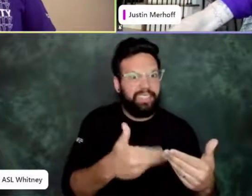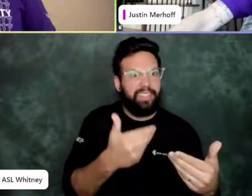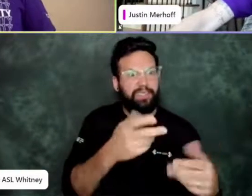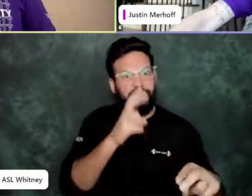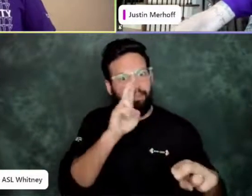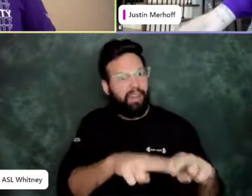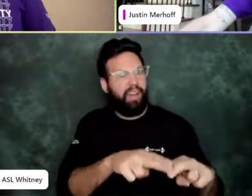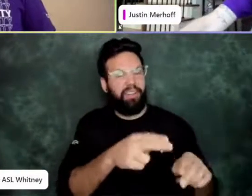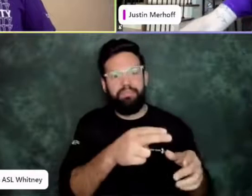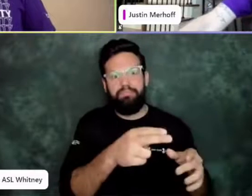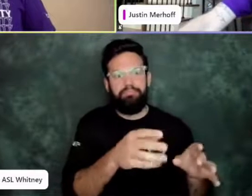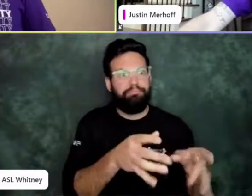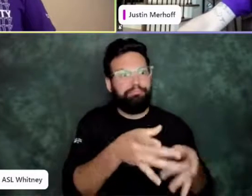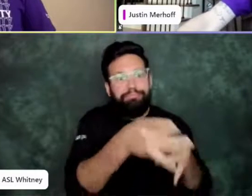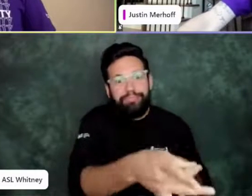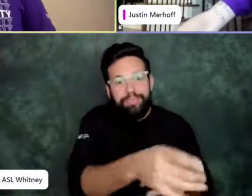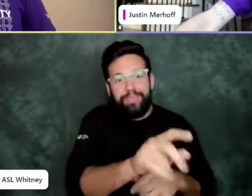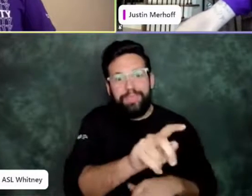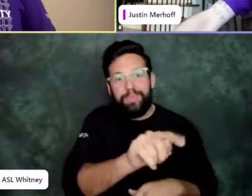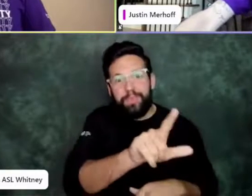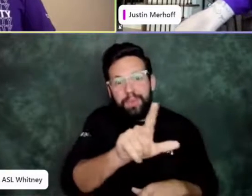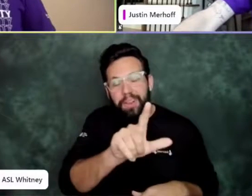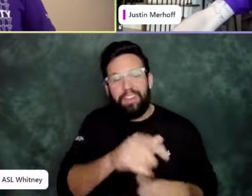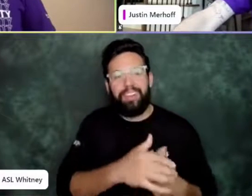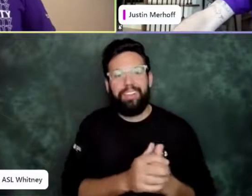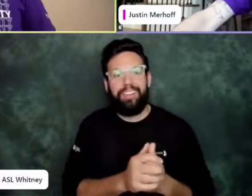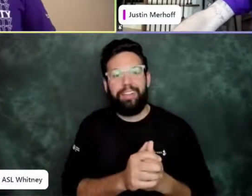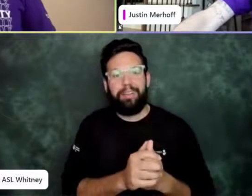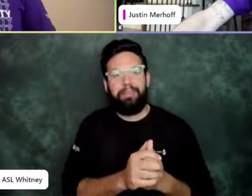I don't know that the rest of the developers on the team would agree with me on that.